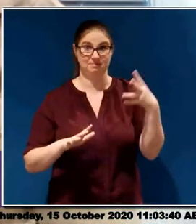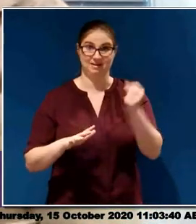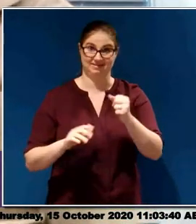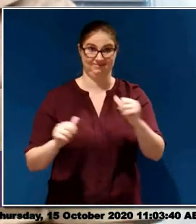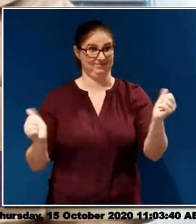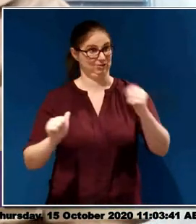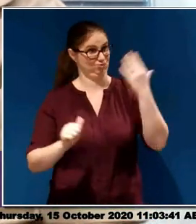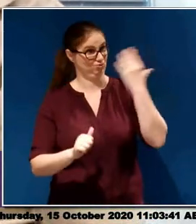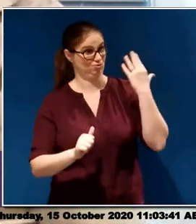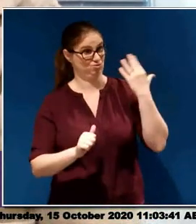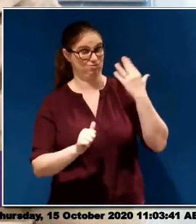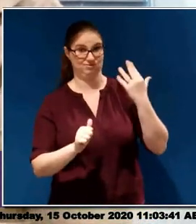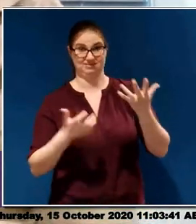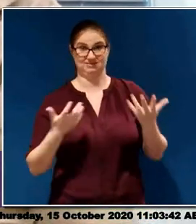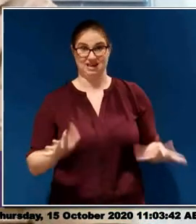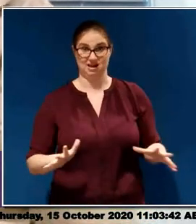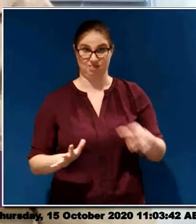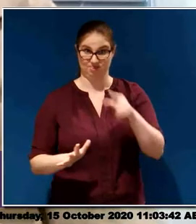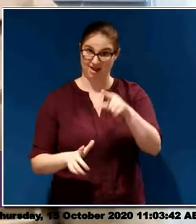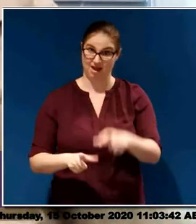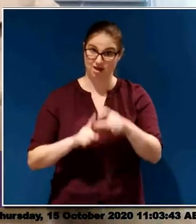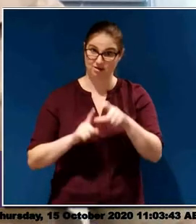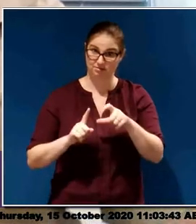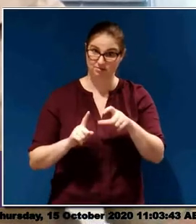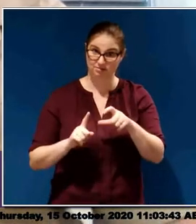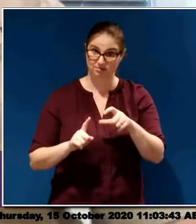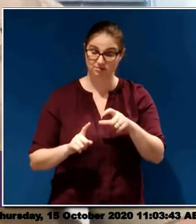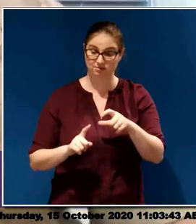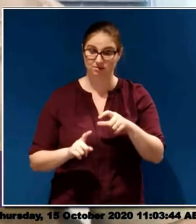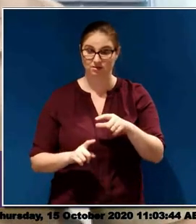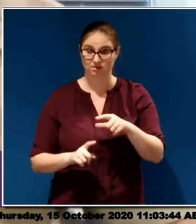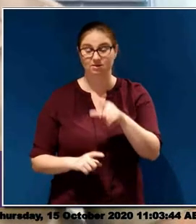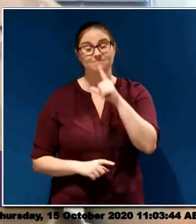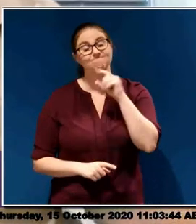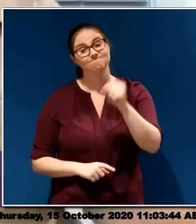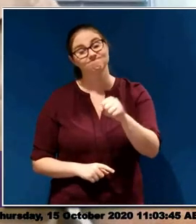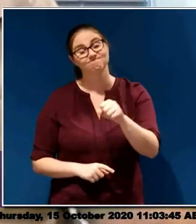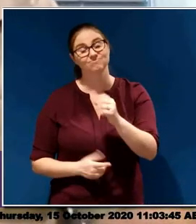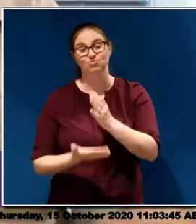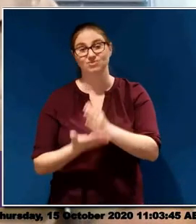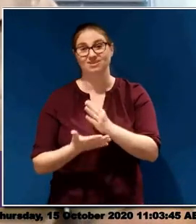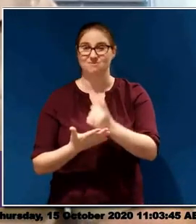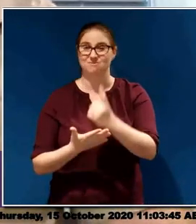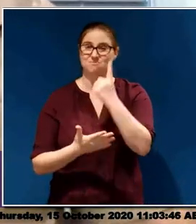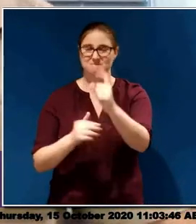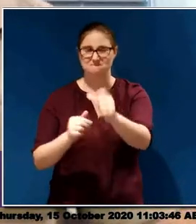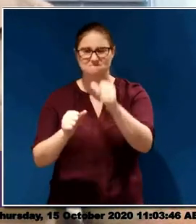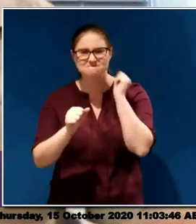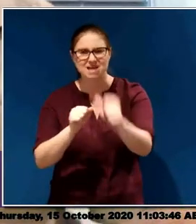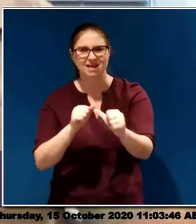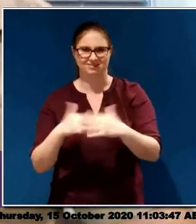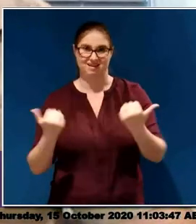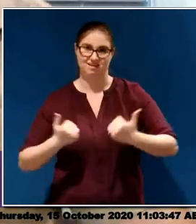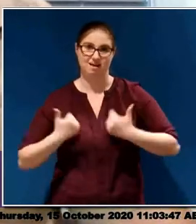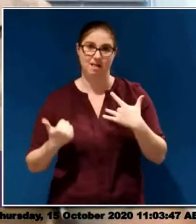That was one of the best days of our lives, to be honest, for Jack, was the graduation night.